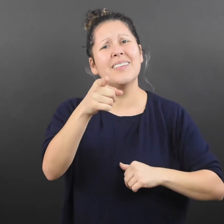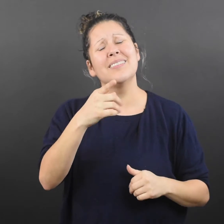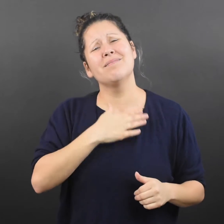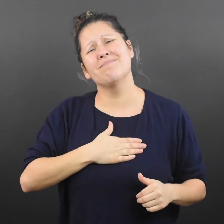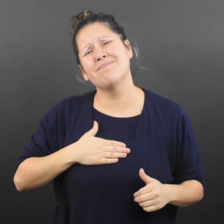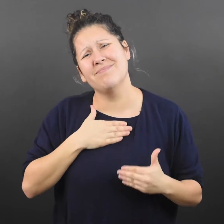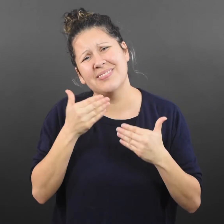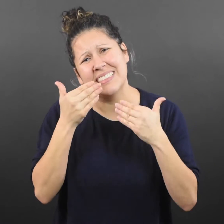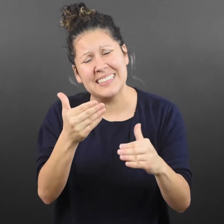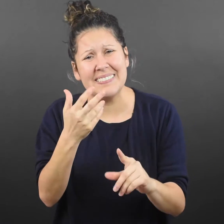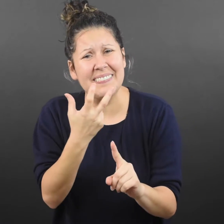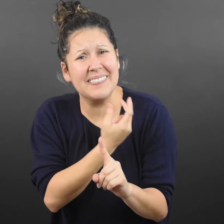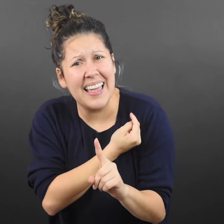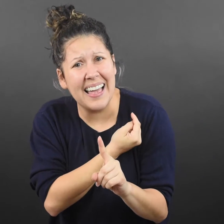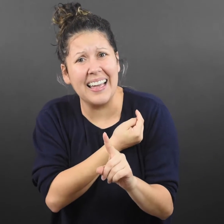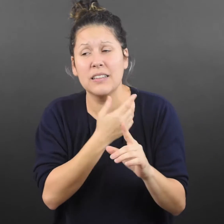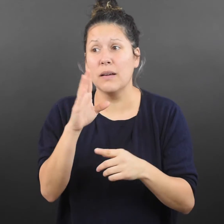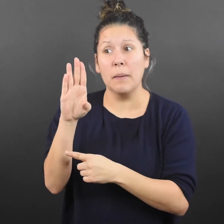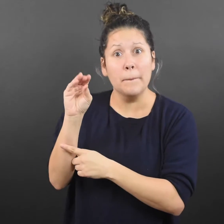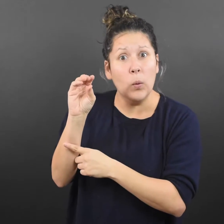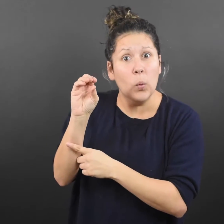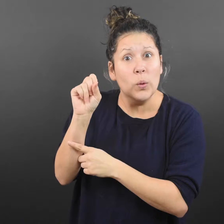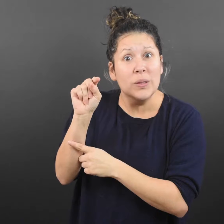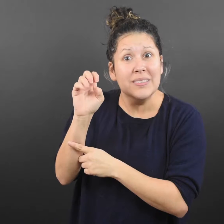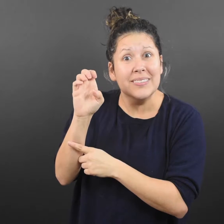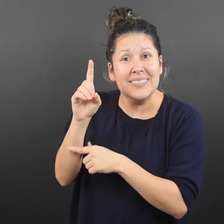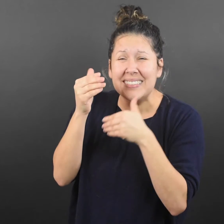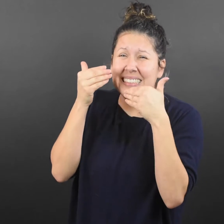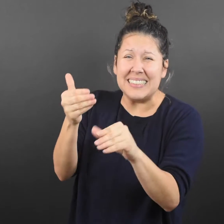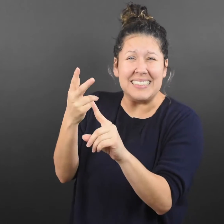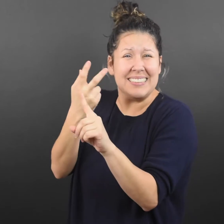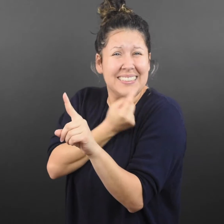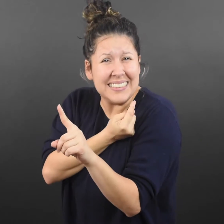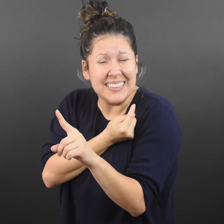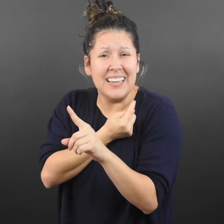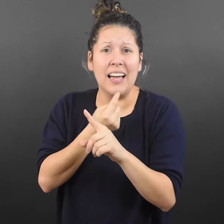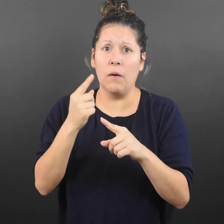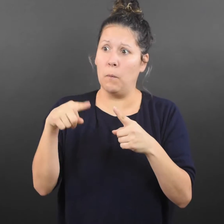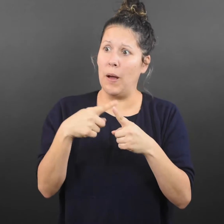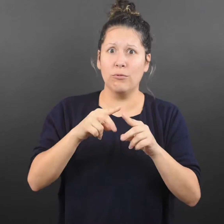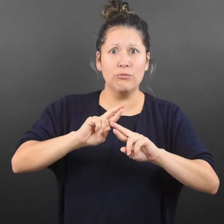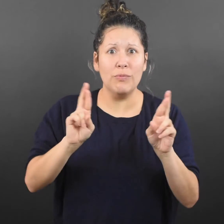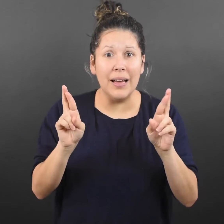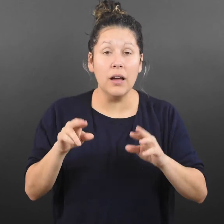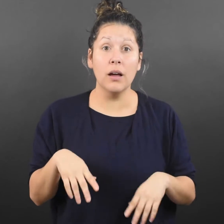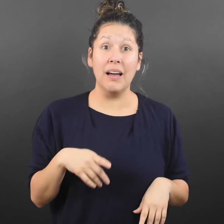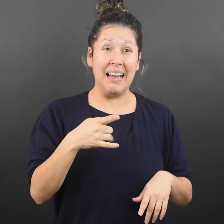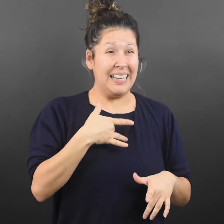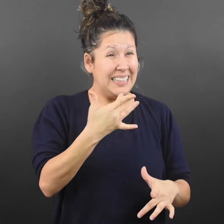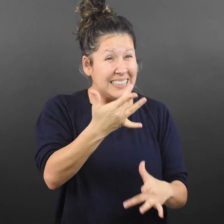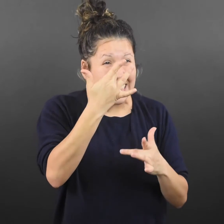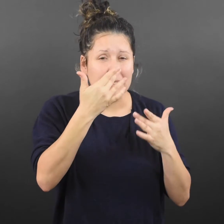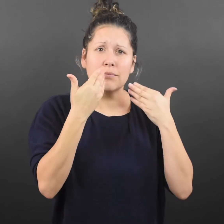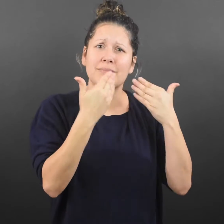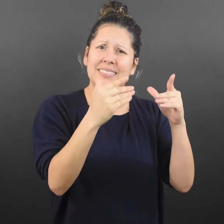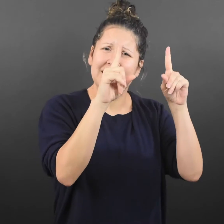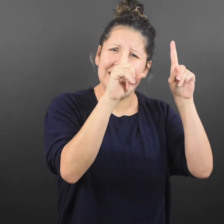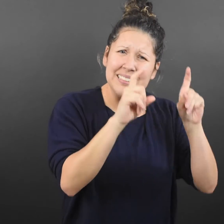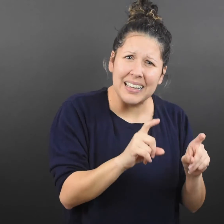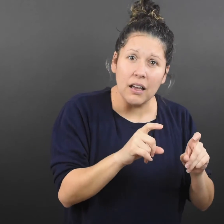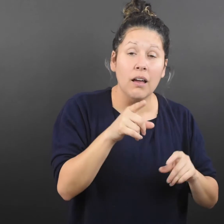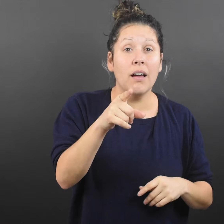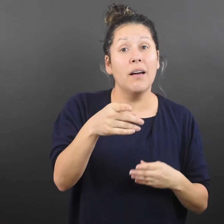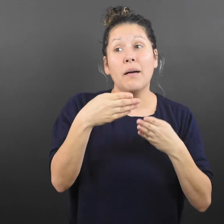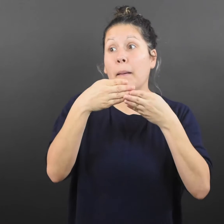and wear a mask in public.” “The DoD team